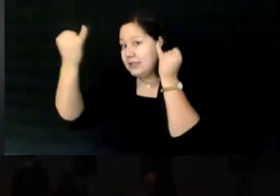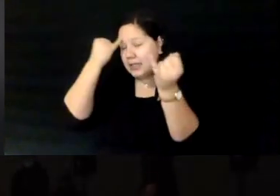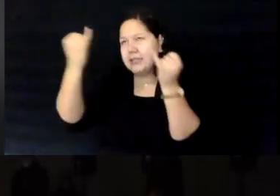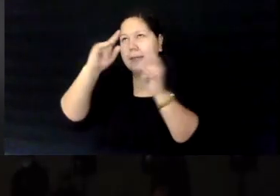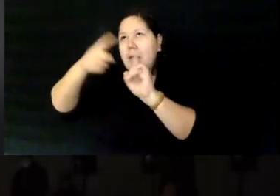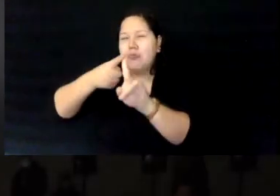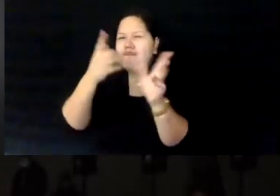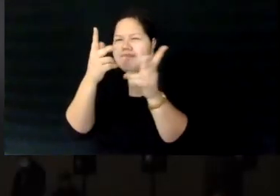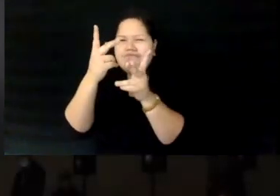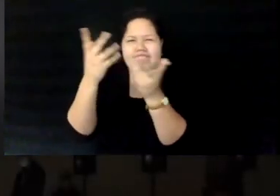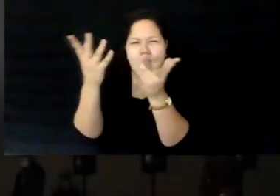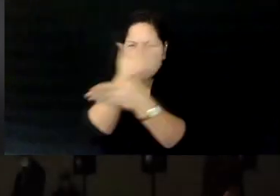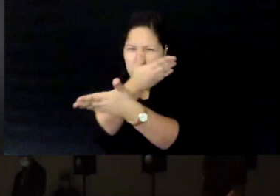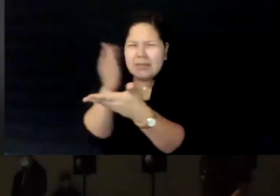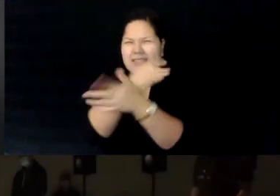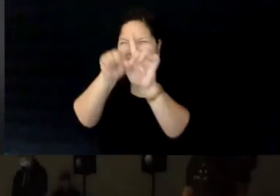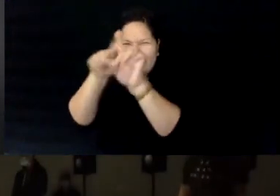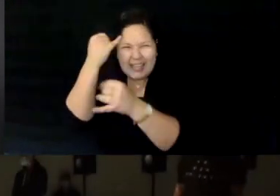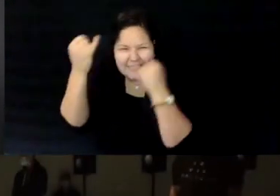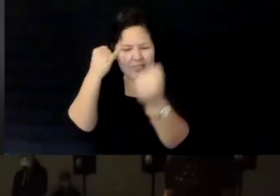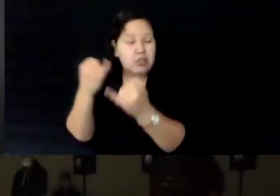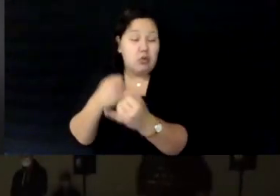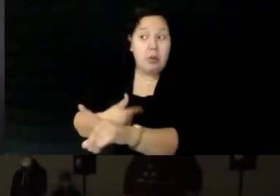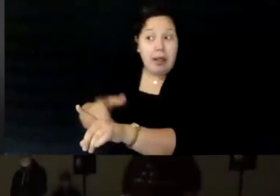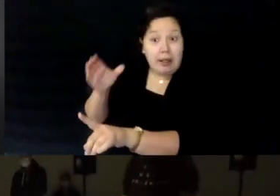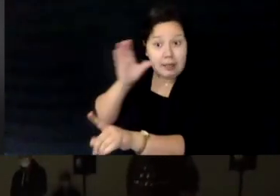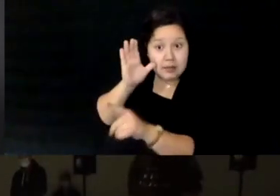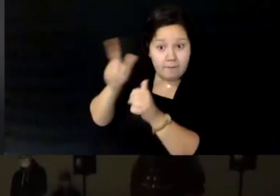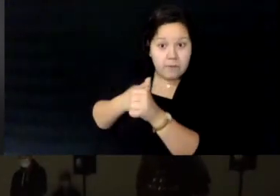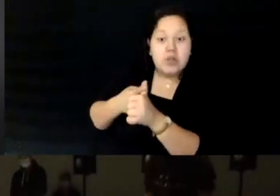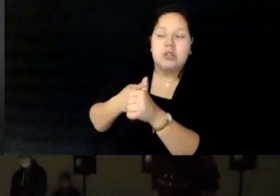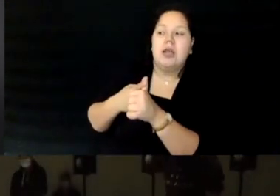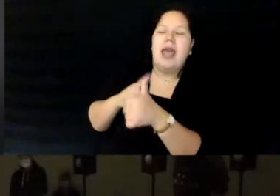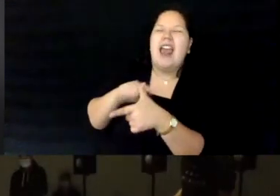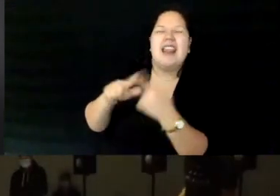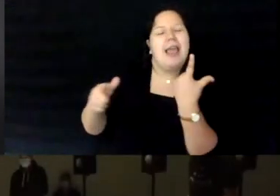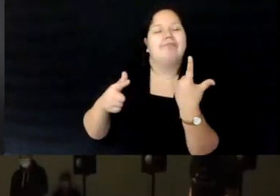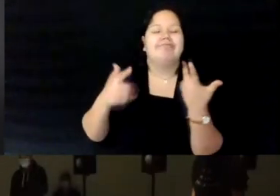rough sketches. So we would listen to that, and we would do some improvisational dance to it